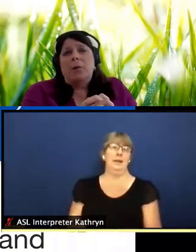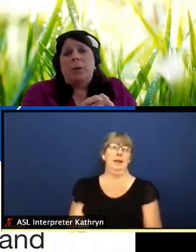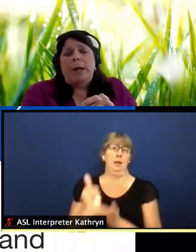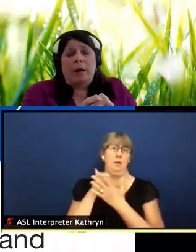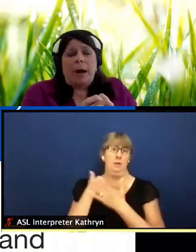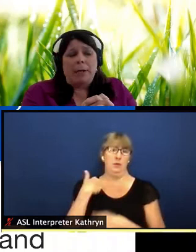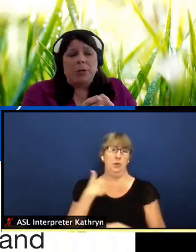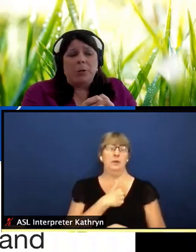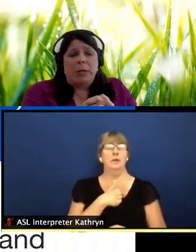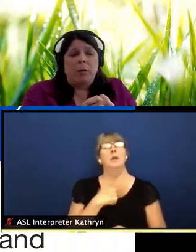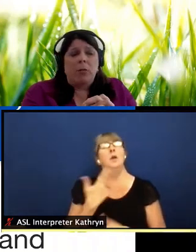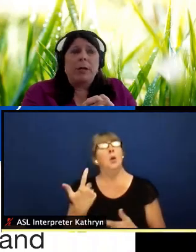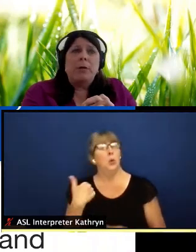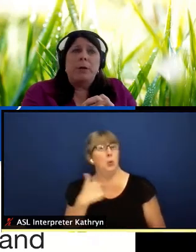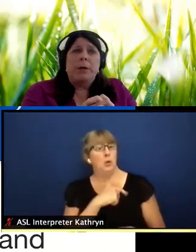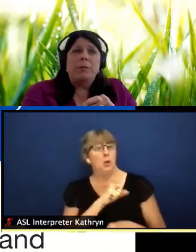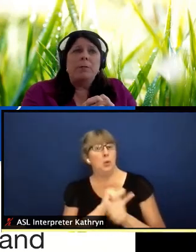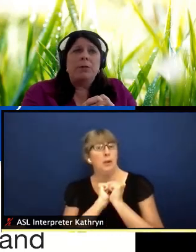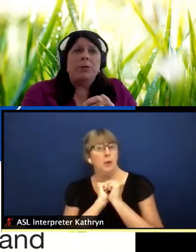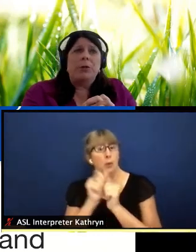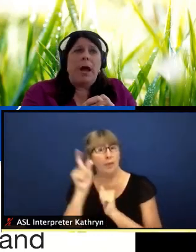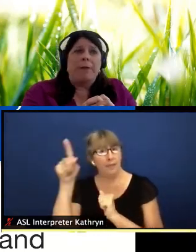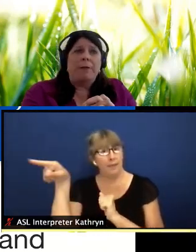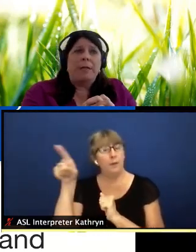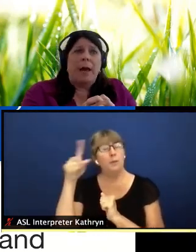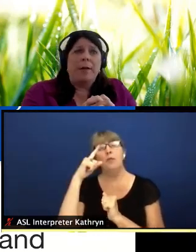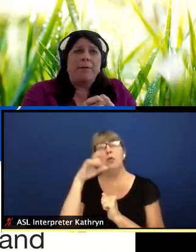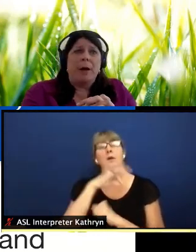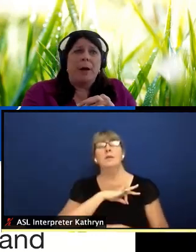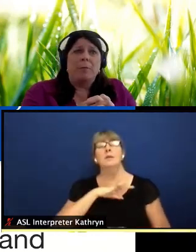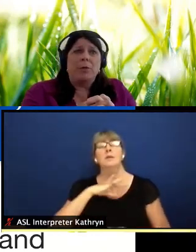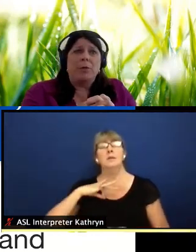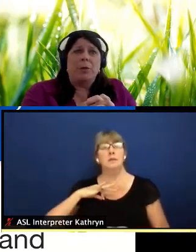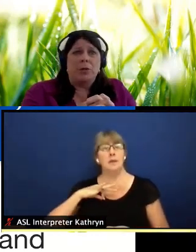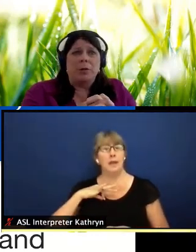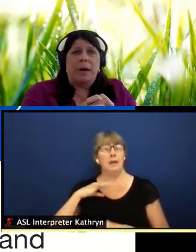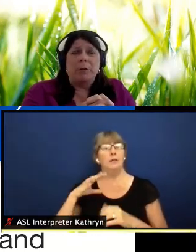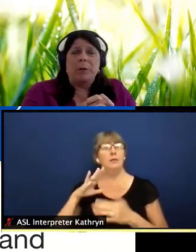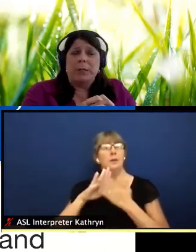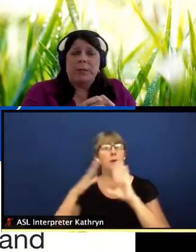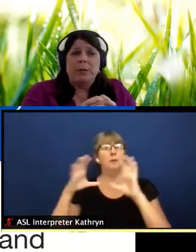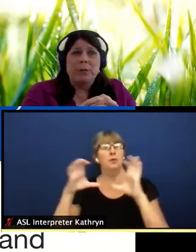We are actually working with them to have staff certified with their LSLs.